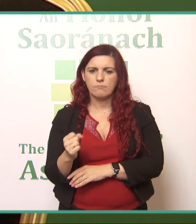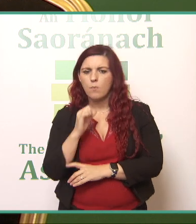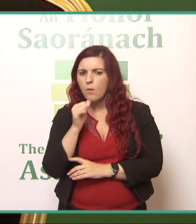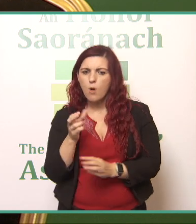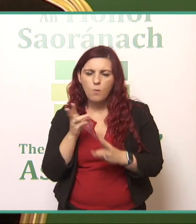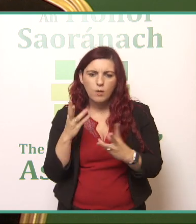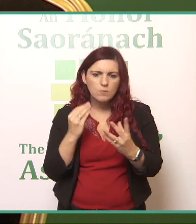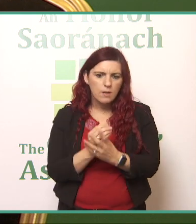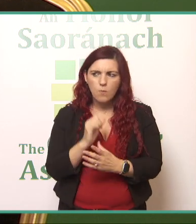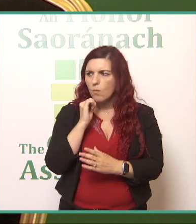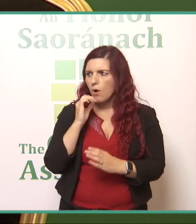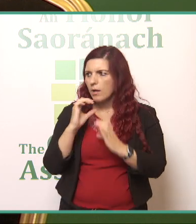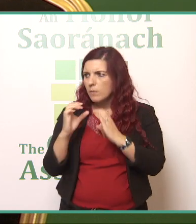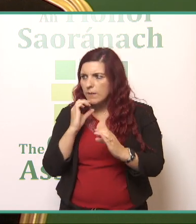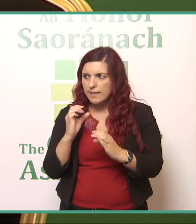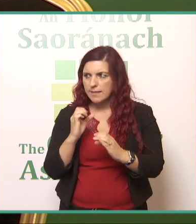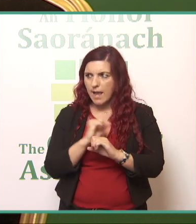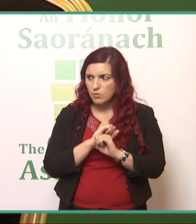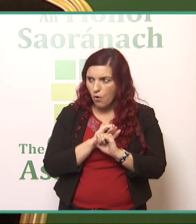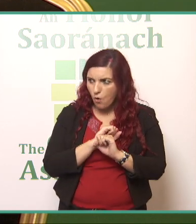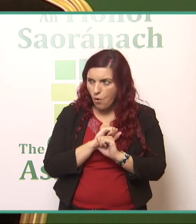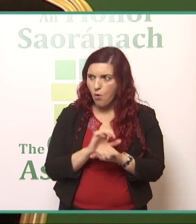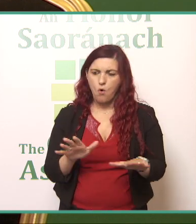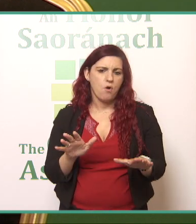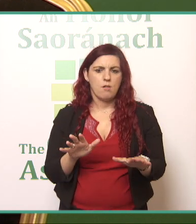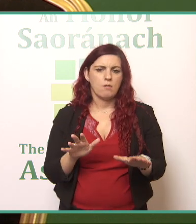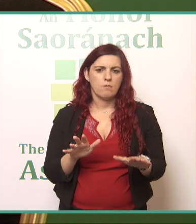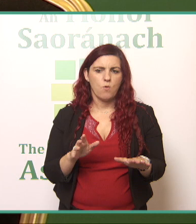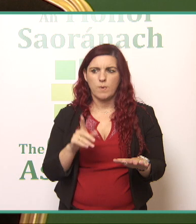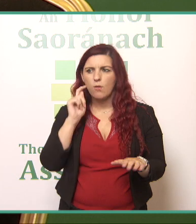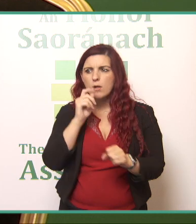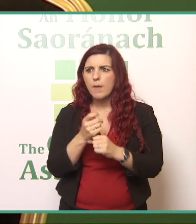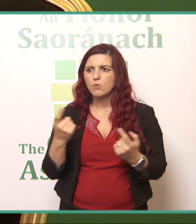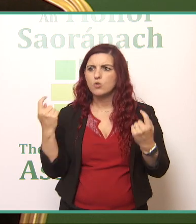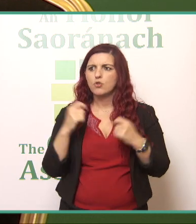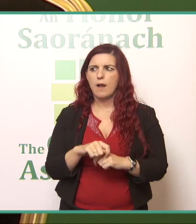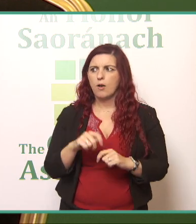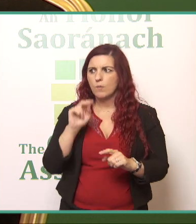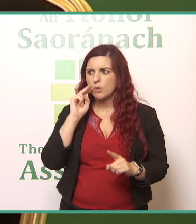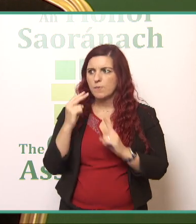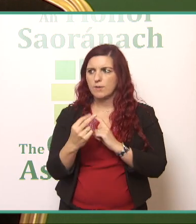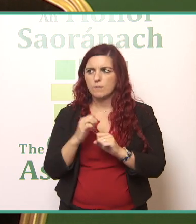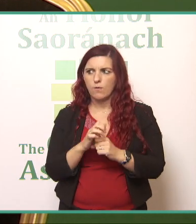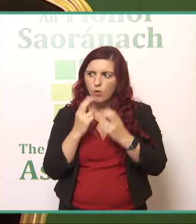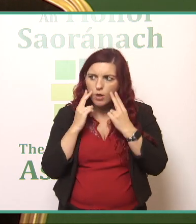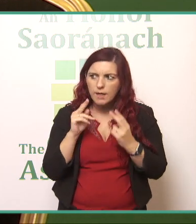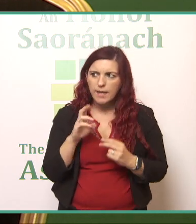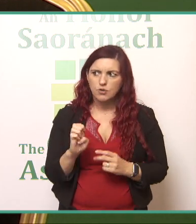not communicating at all in terms of shared perspectives for nature and farming and of